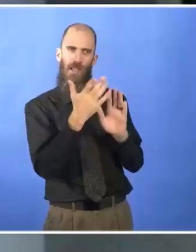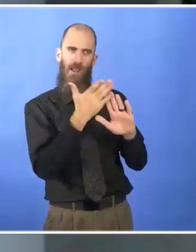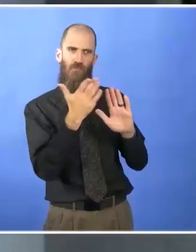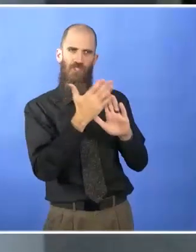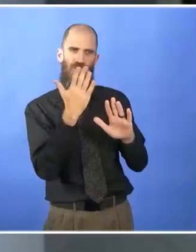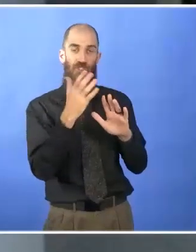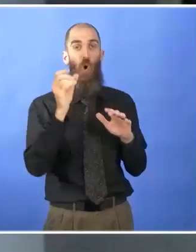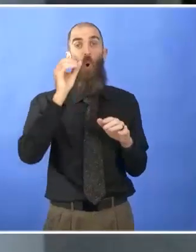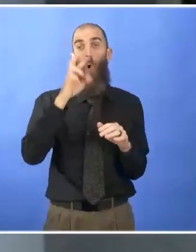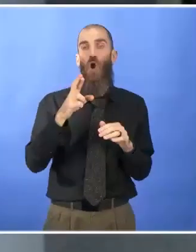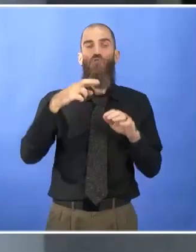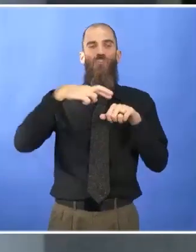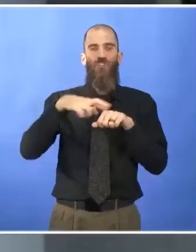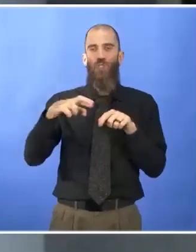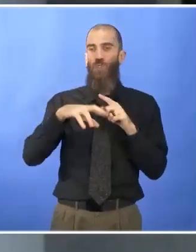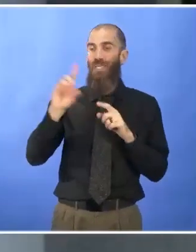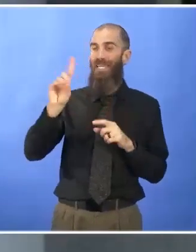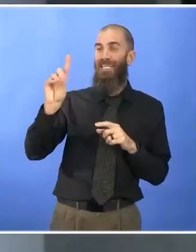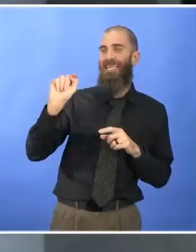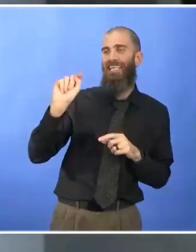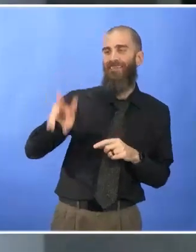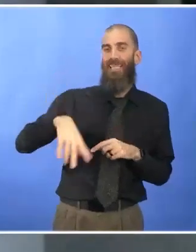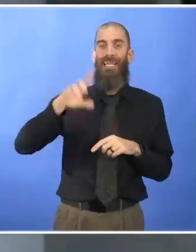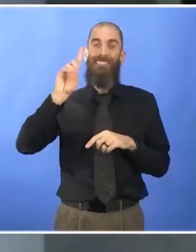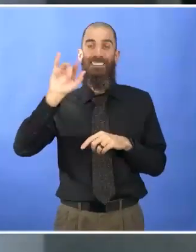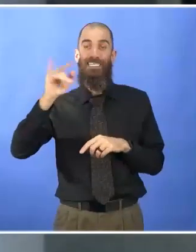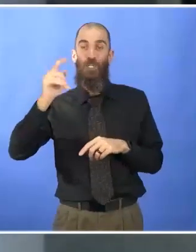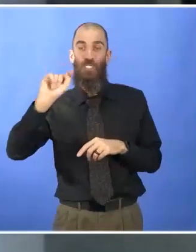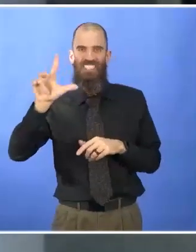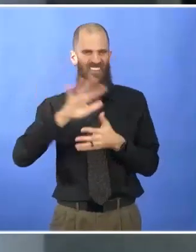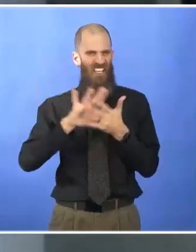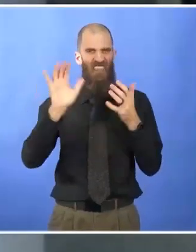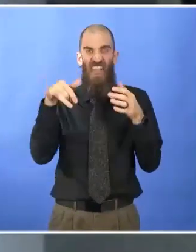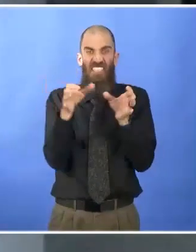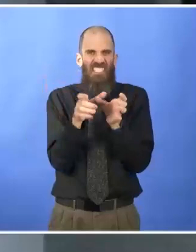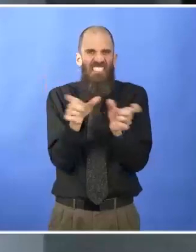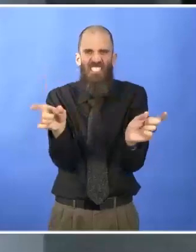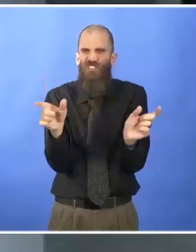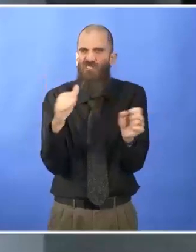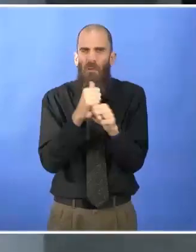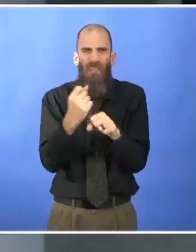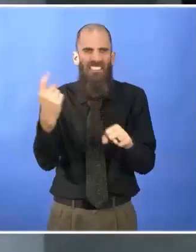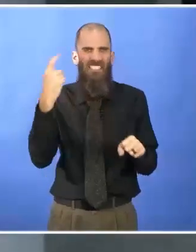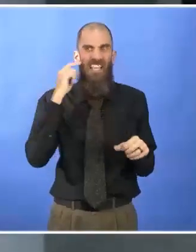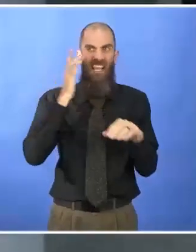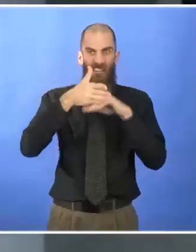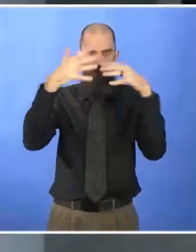THESE DISTINCTIONS ARE NO LONGER NECESSARY GIVEN THE TRANSITION. IT ALSO PROPOSES TO DELETE